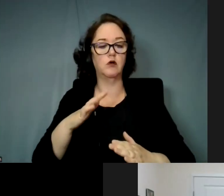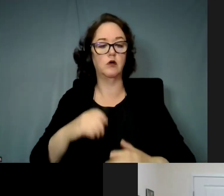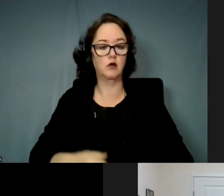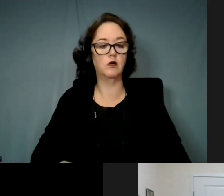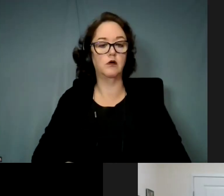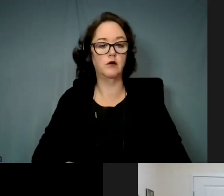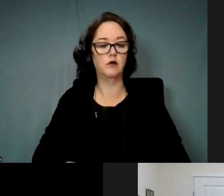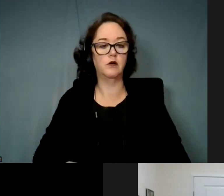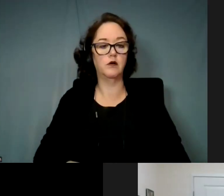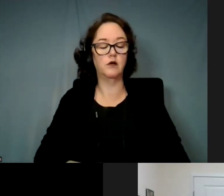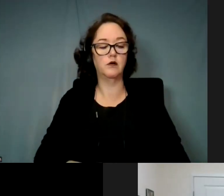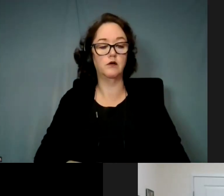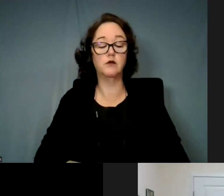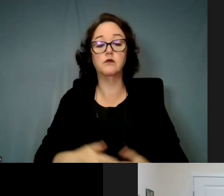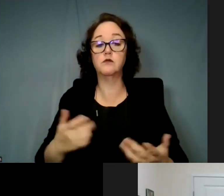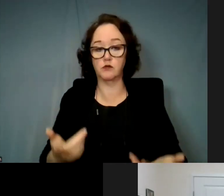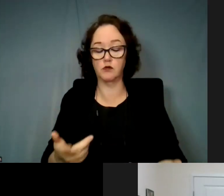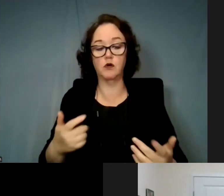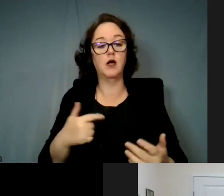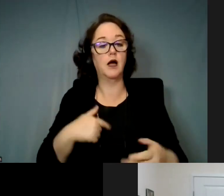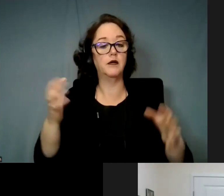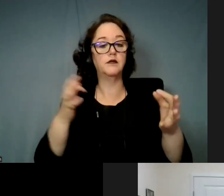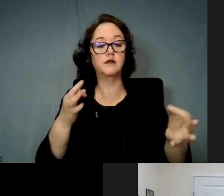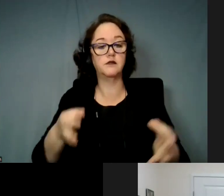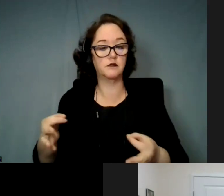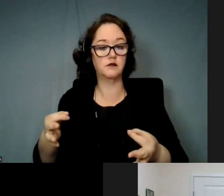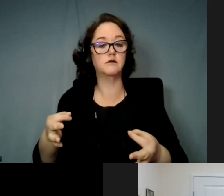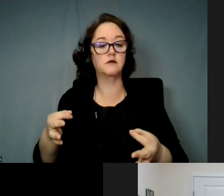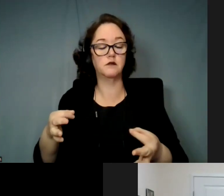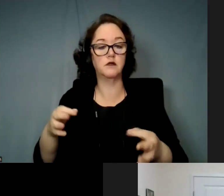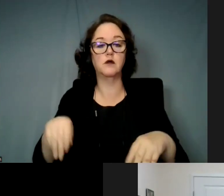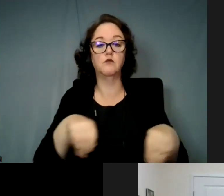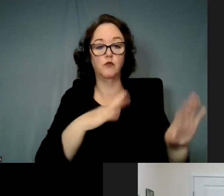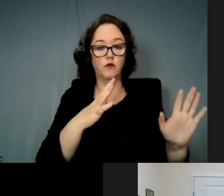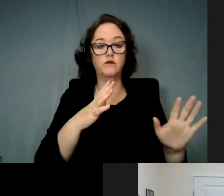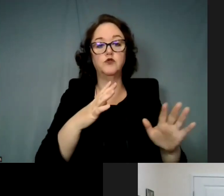moving into a long-term care facility. Now, the facility did